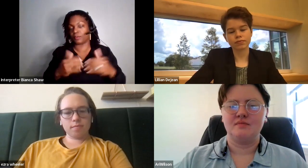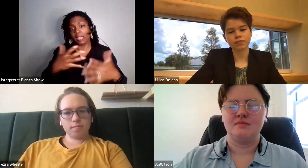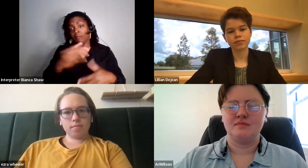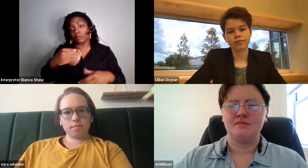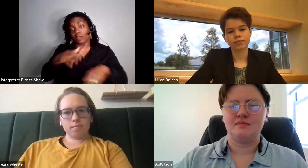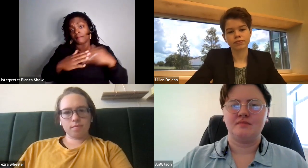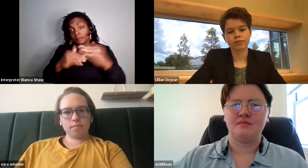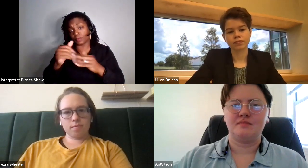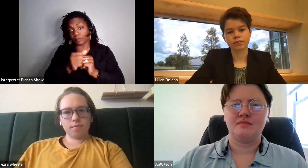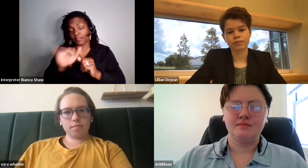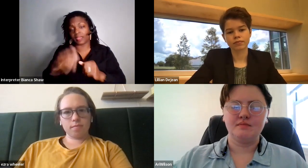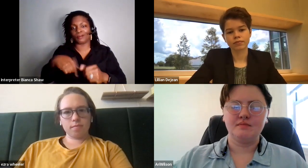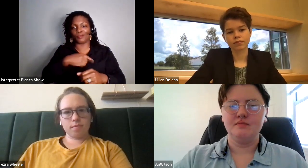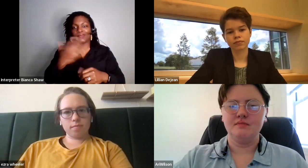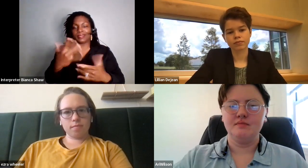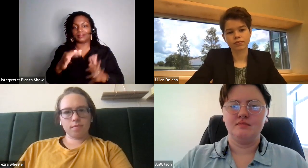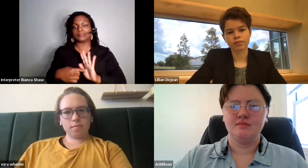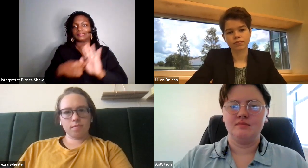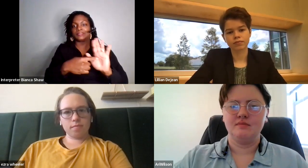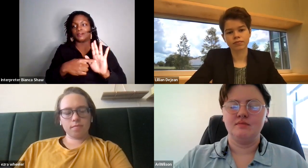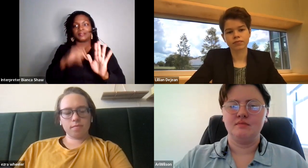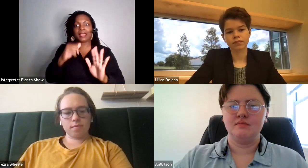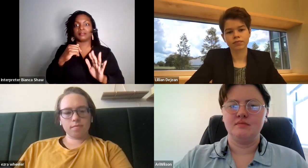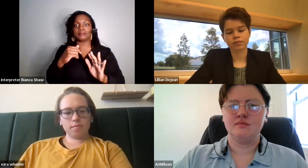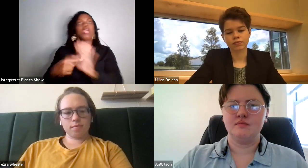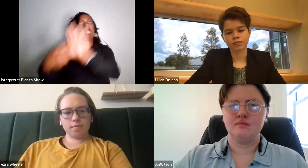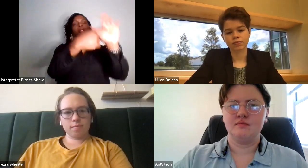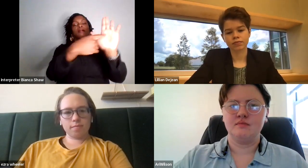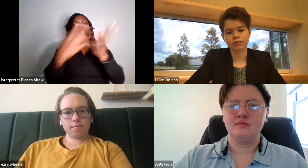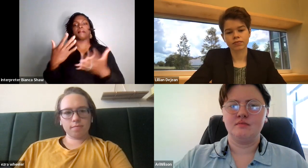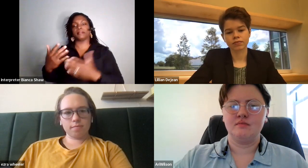We come, we come out in our own ways. you know we don't have to come out to everybody because I came out to ourselves in our own private, you know space.